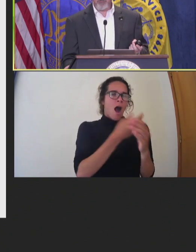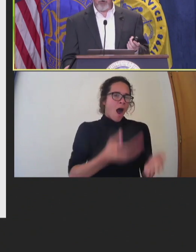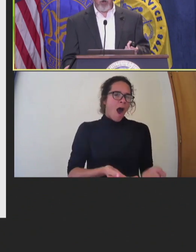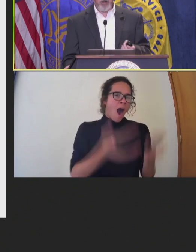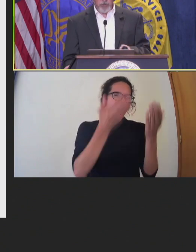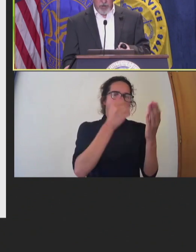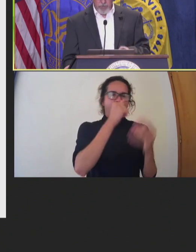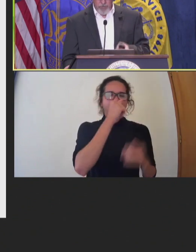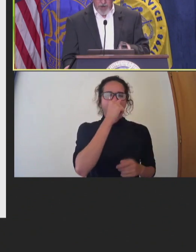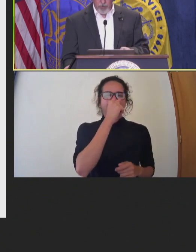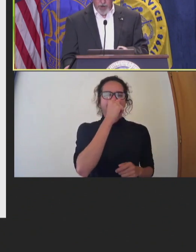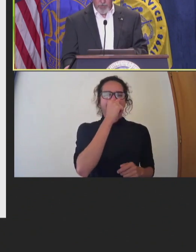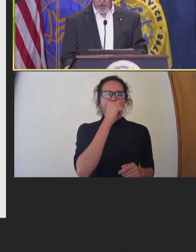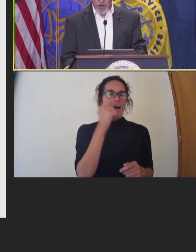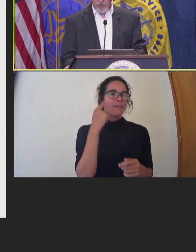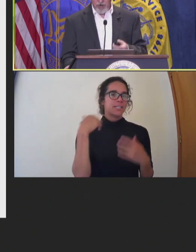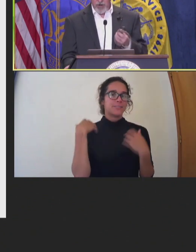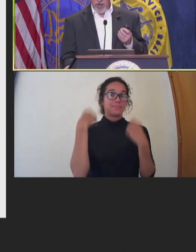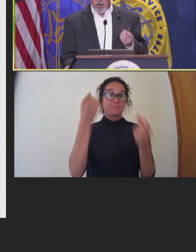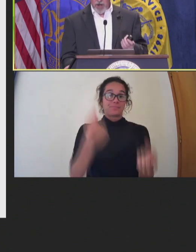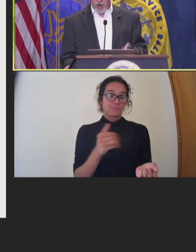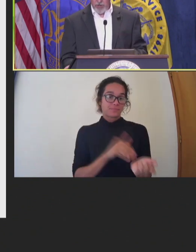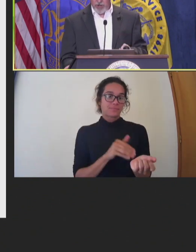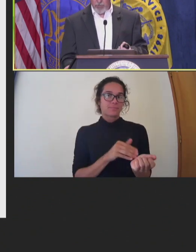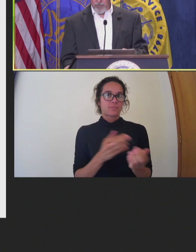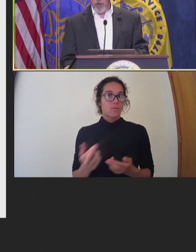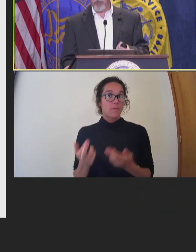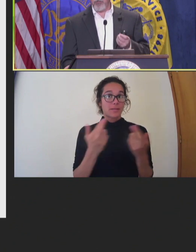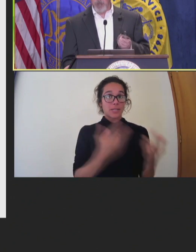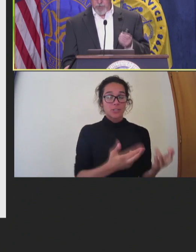strong healthcare provider recommendation, our healthcare professionals need to be